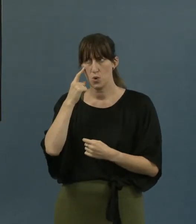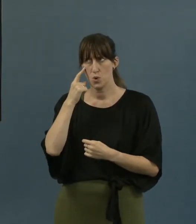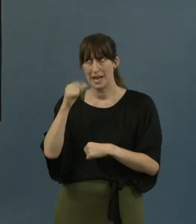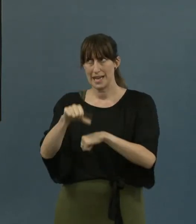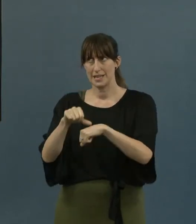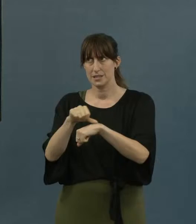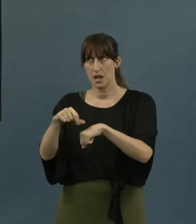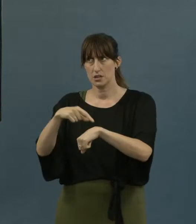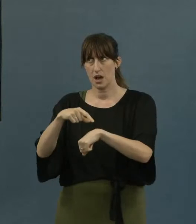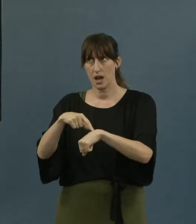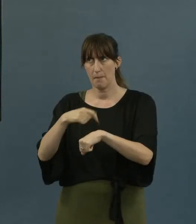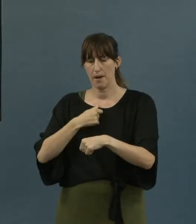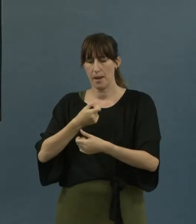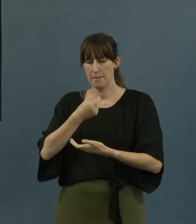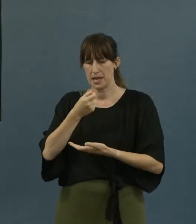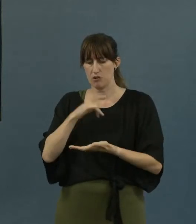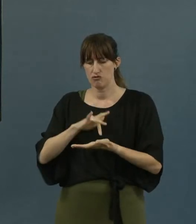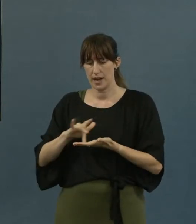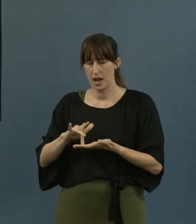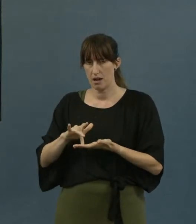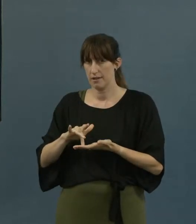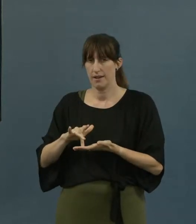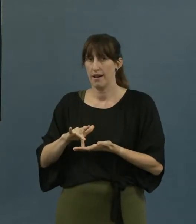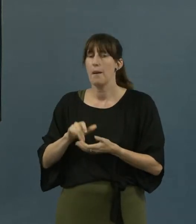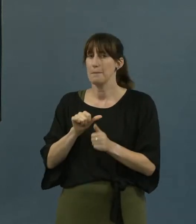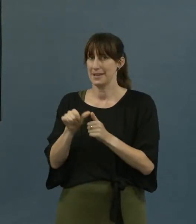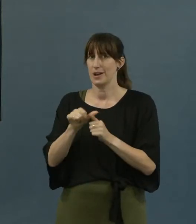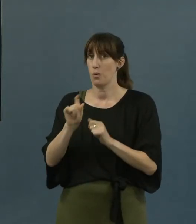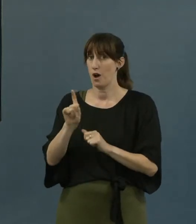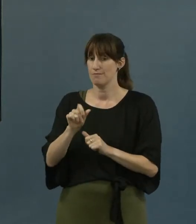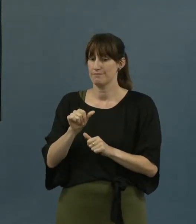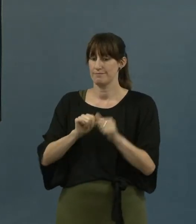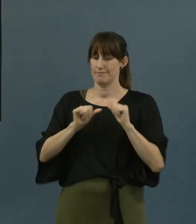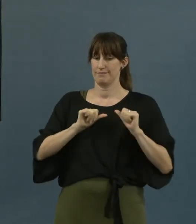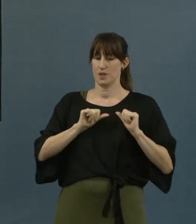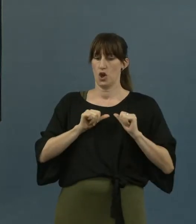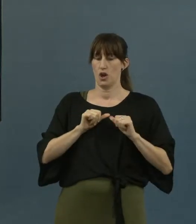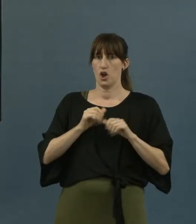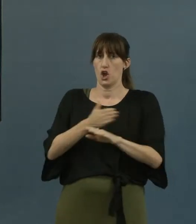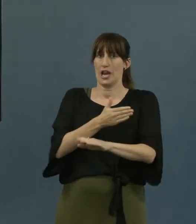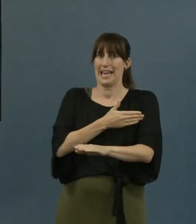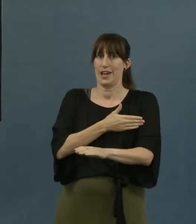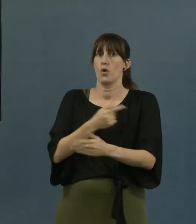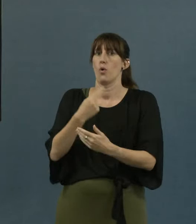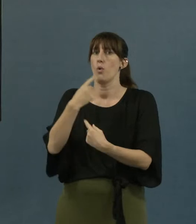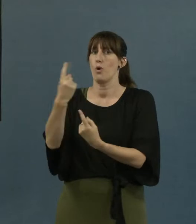prescriptions during that period, ordering them nice and early, in advance, to make sure